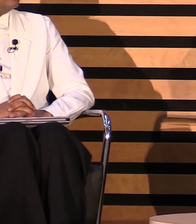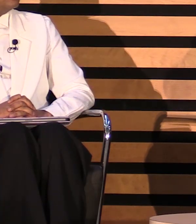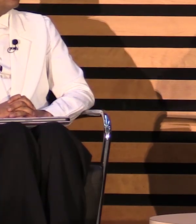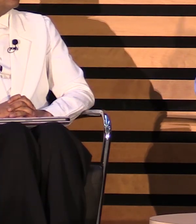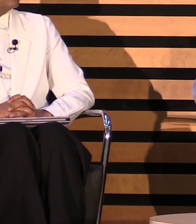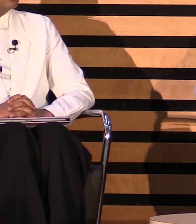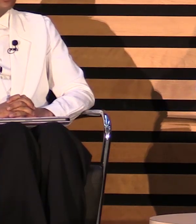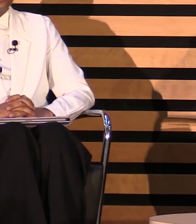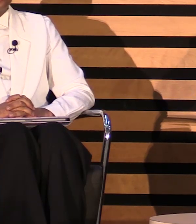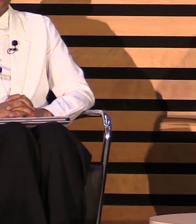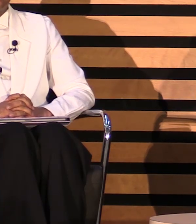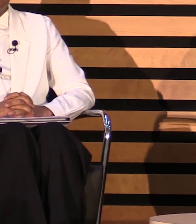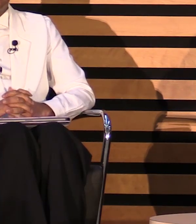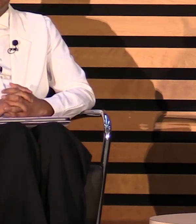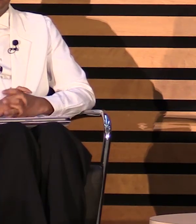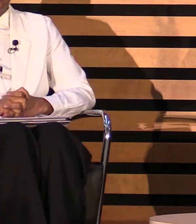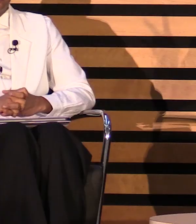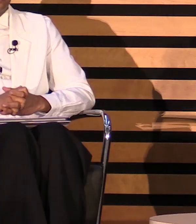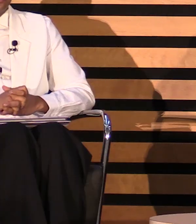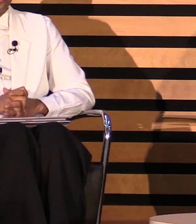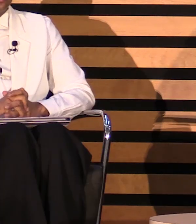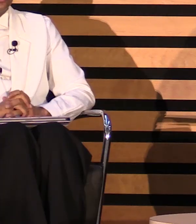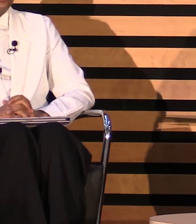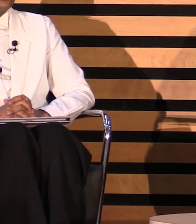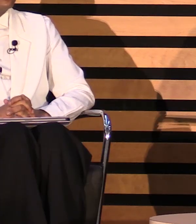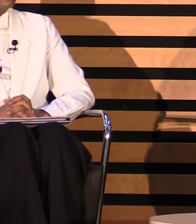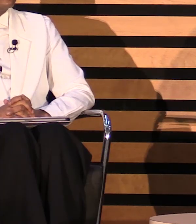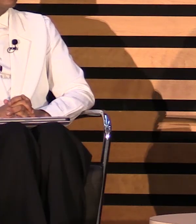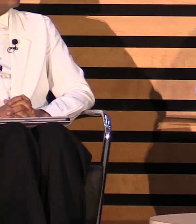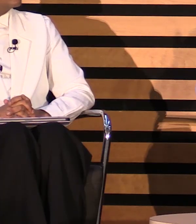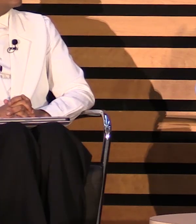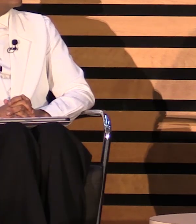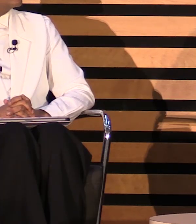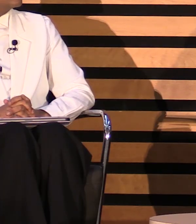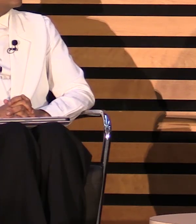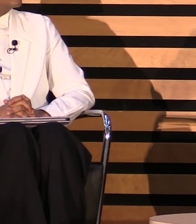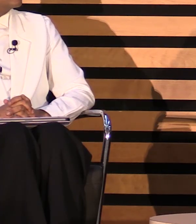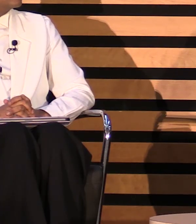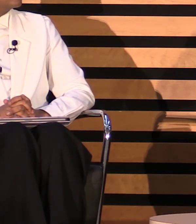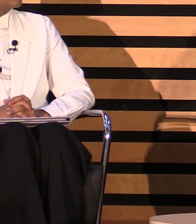I was the founder of a festival called Sound Off and that was in the year 2017.